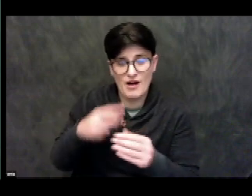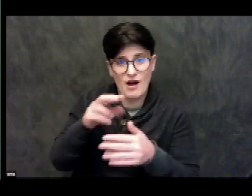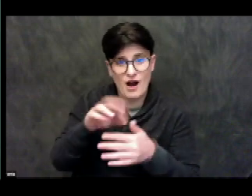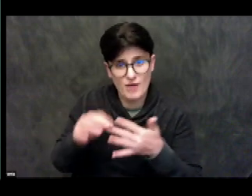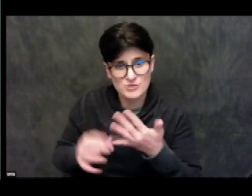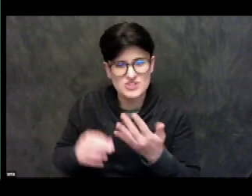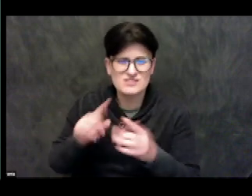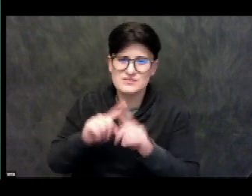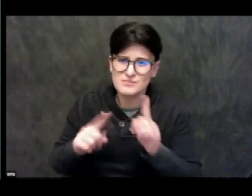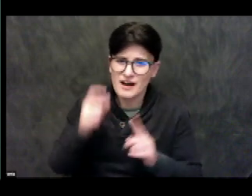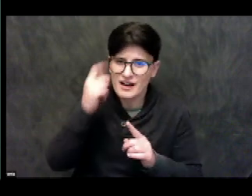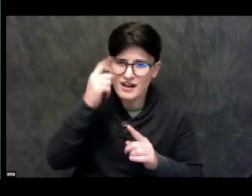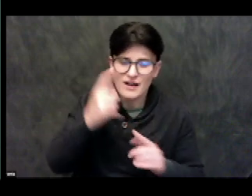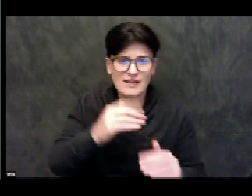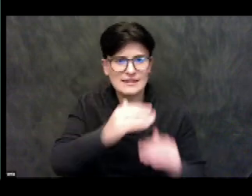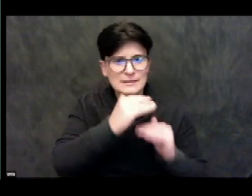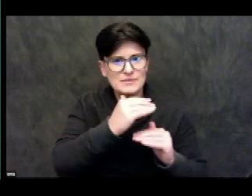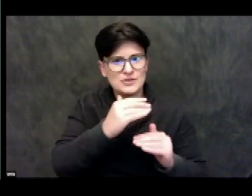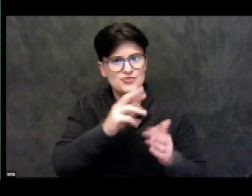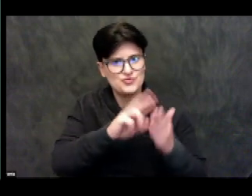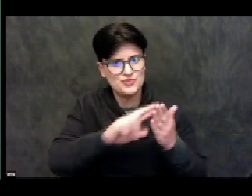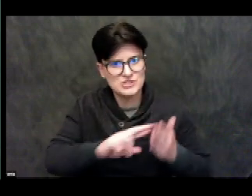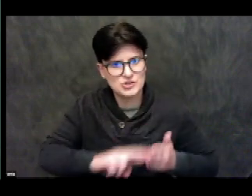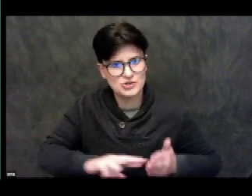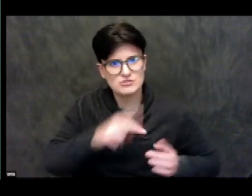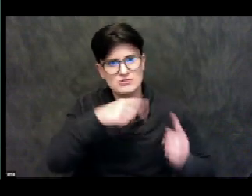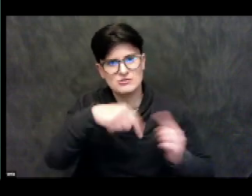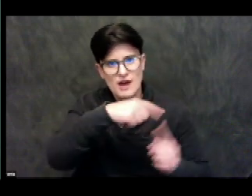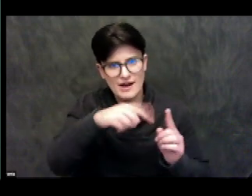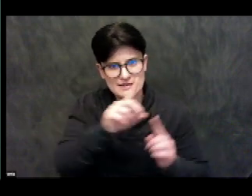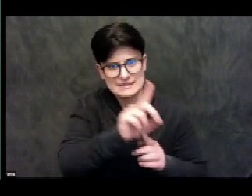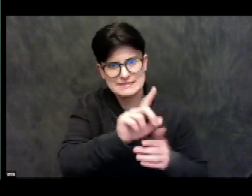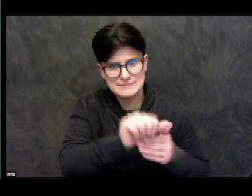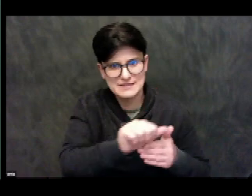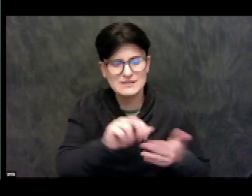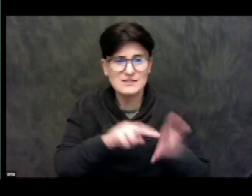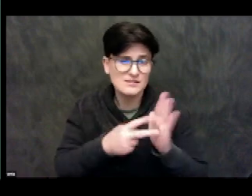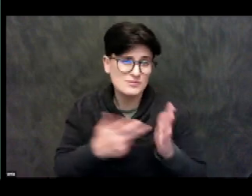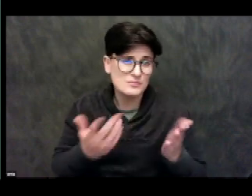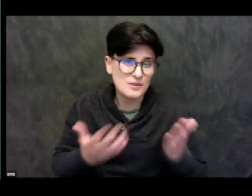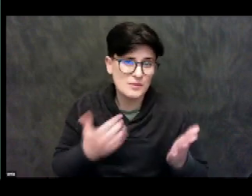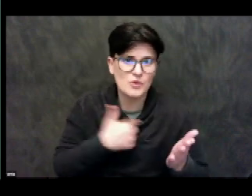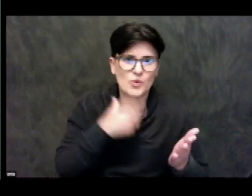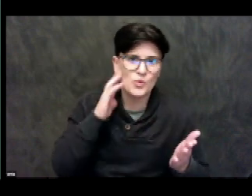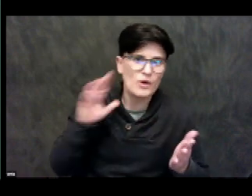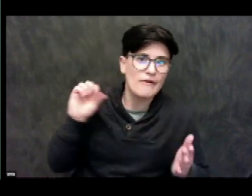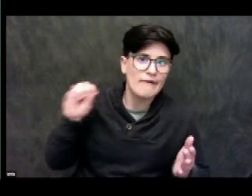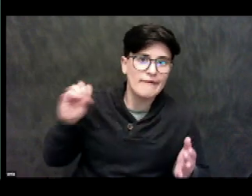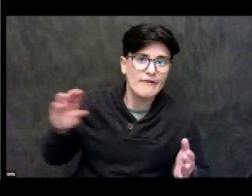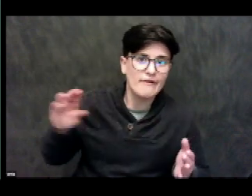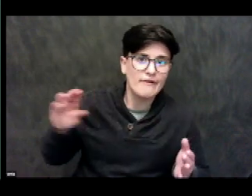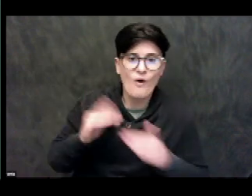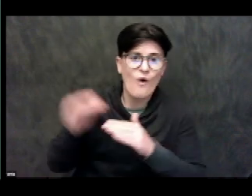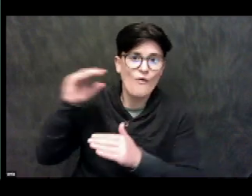Because of this, limited research will either give people maybe overly high risk factors for certain conditions,